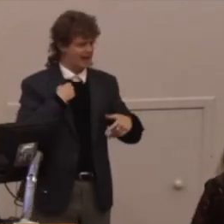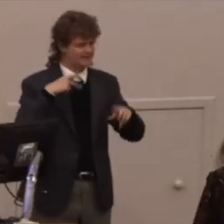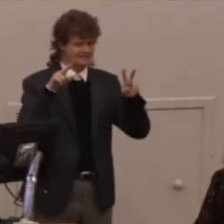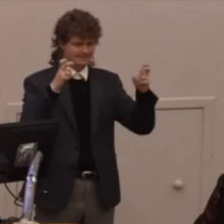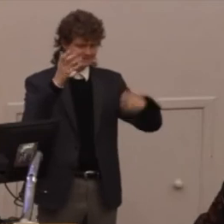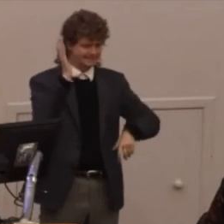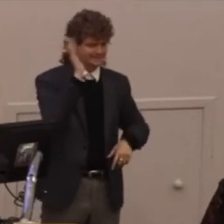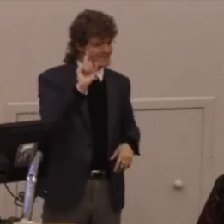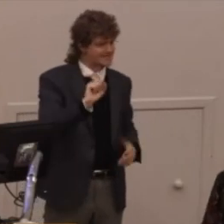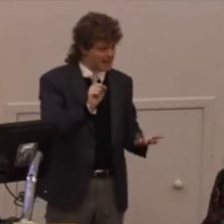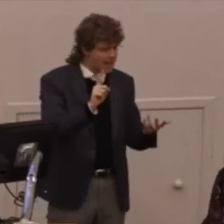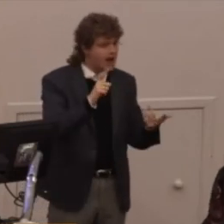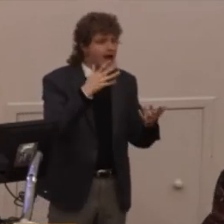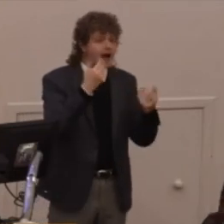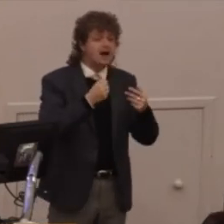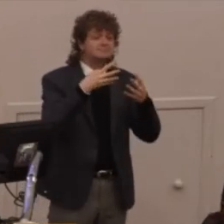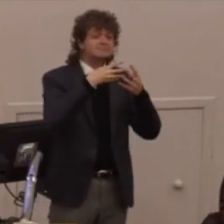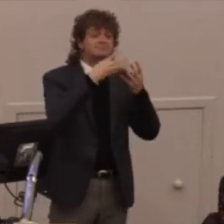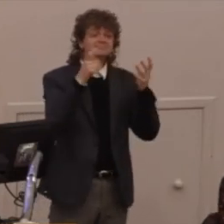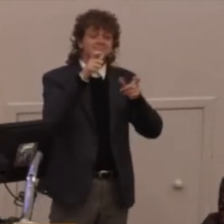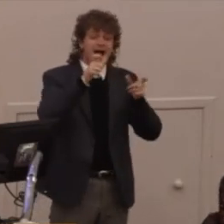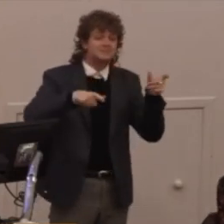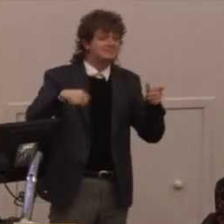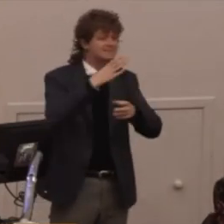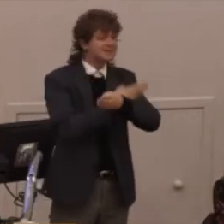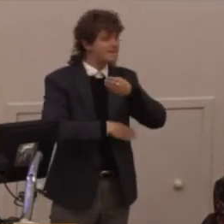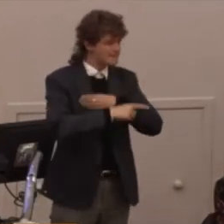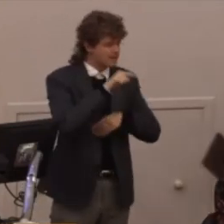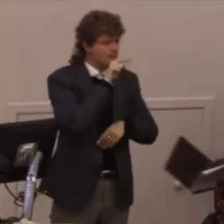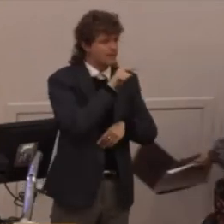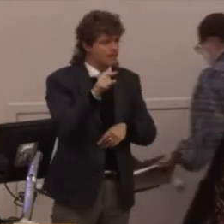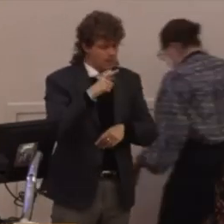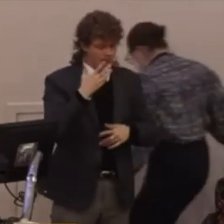persons with disabilities often live in crises and conflict from society and in their own